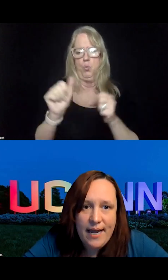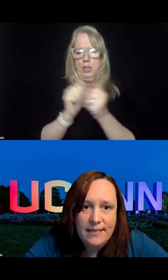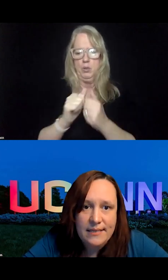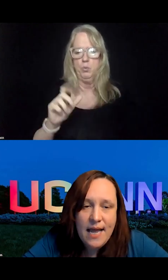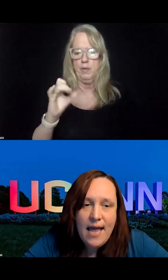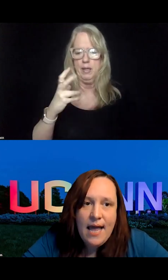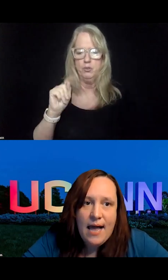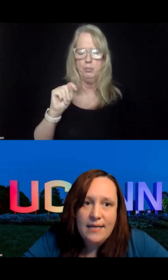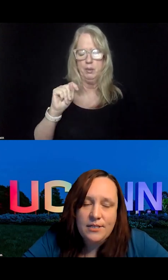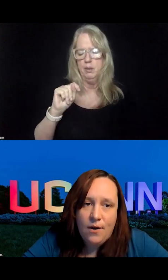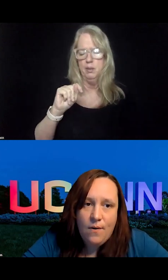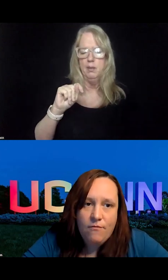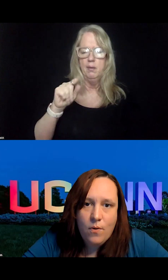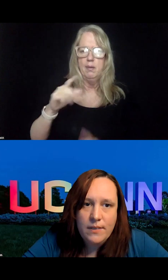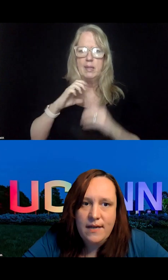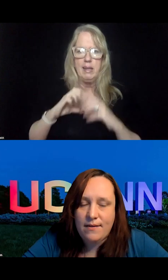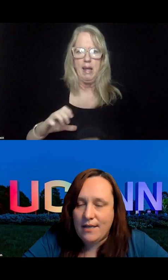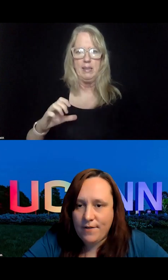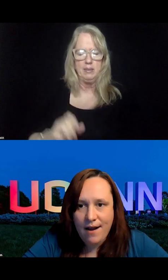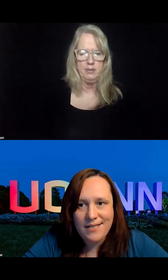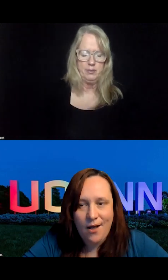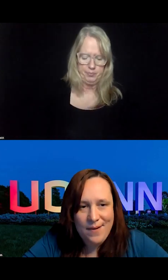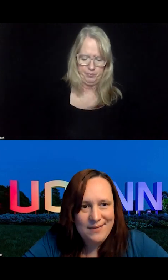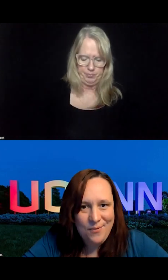CLIENTS. SELF CARE IS ALWAYS